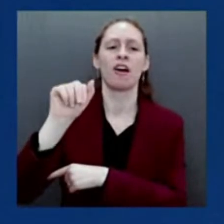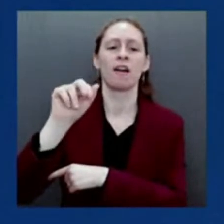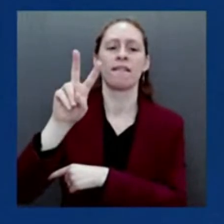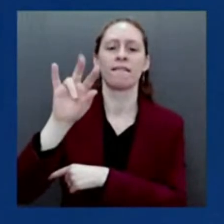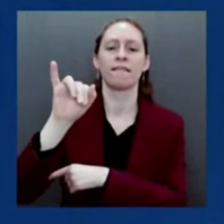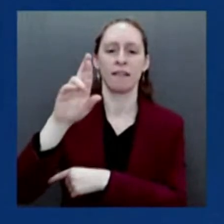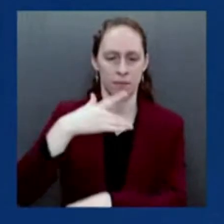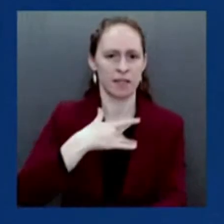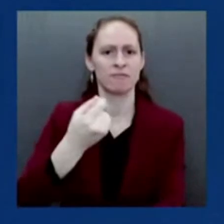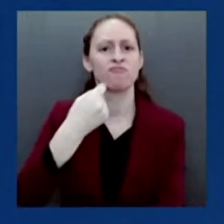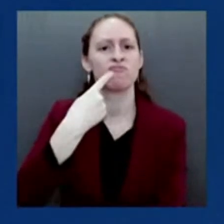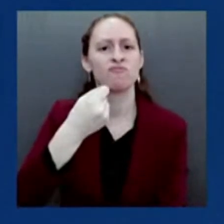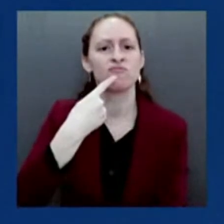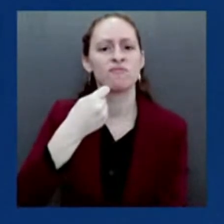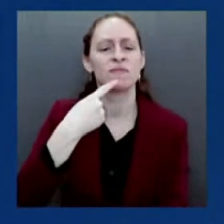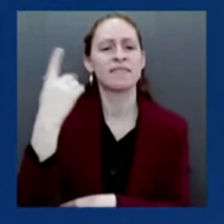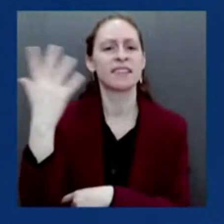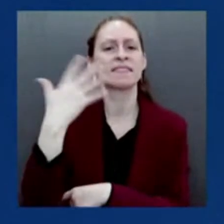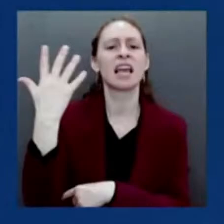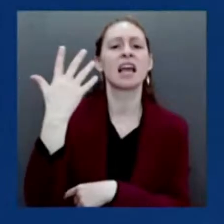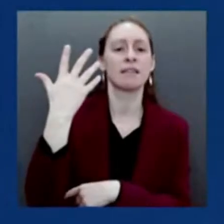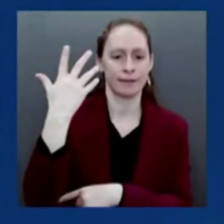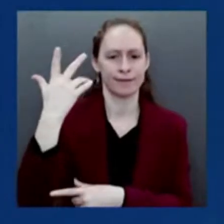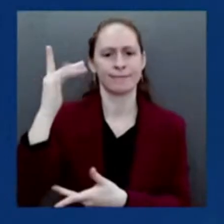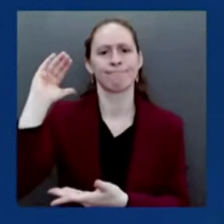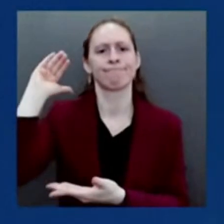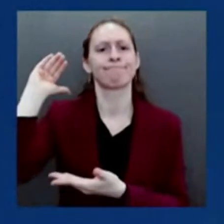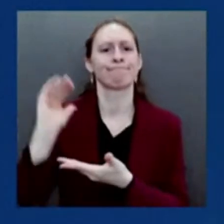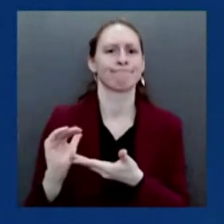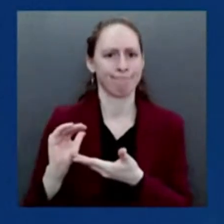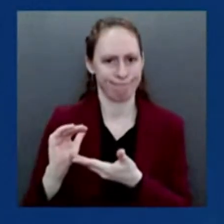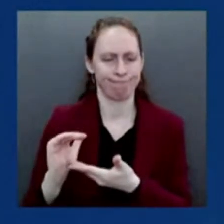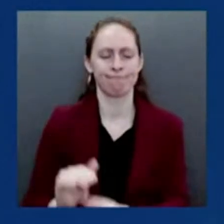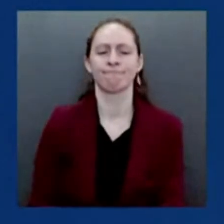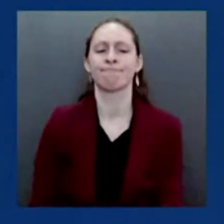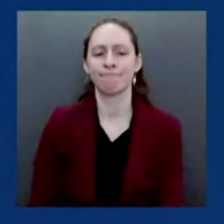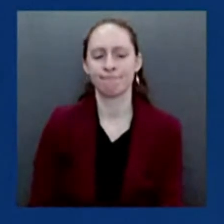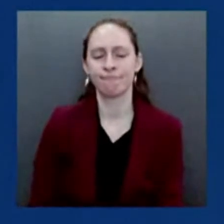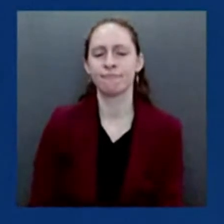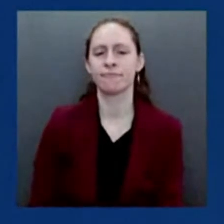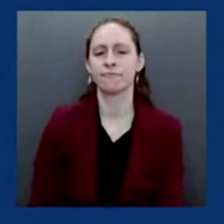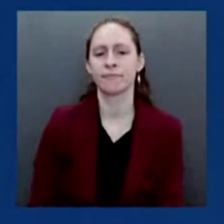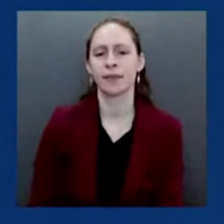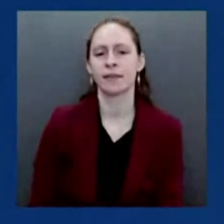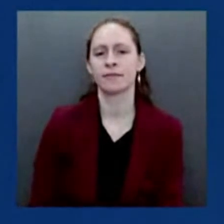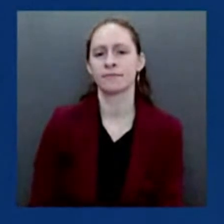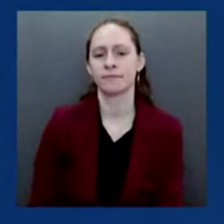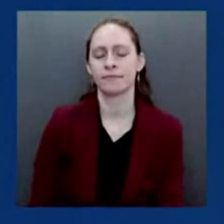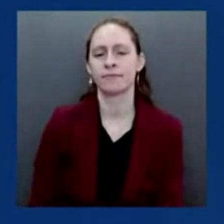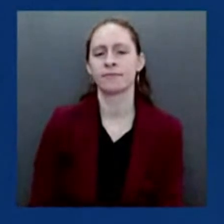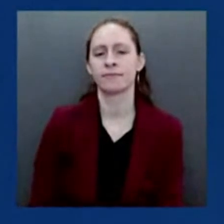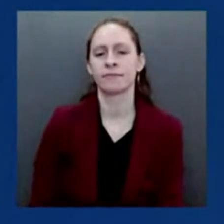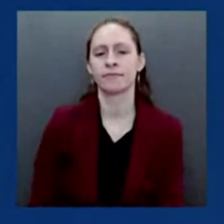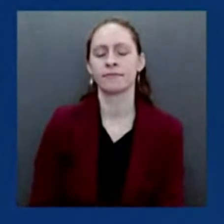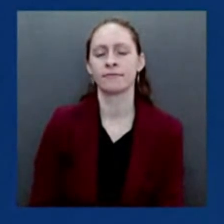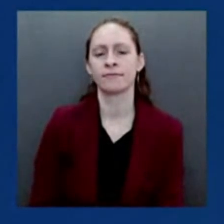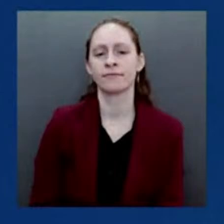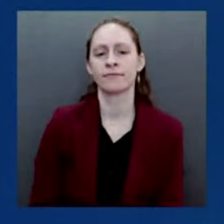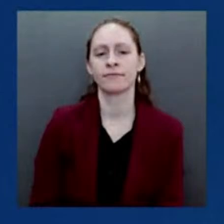ORAL DRUG WITH 30 PERCENT. NEXT SLIDE.